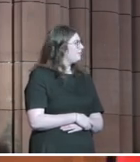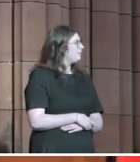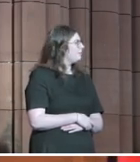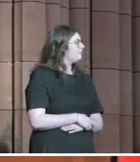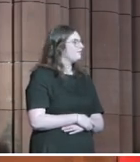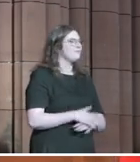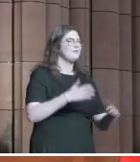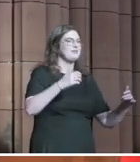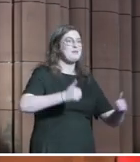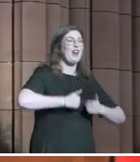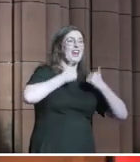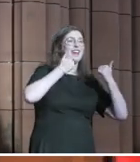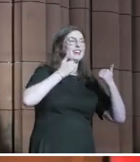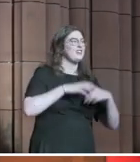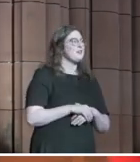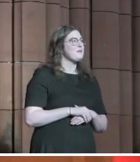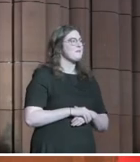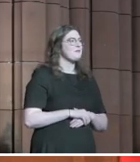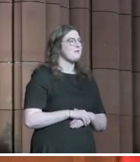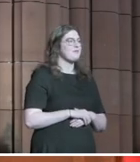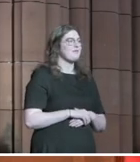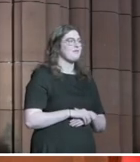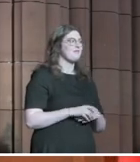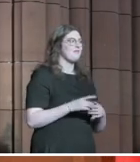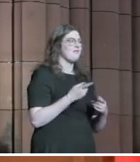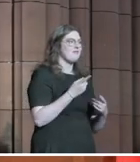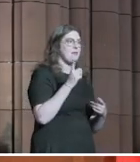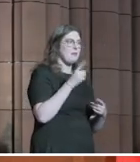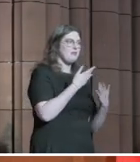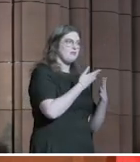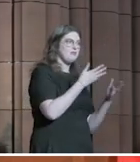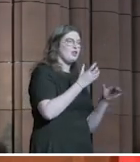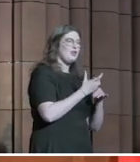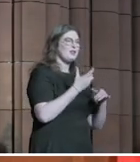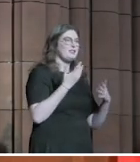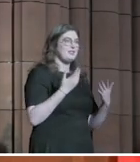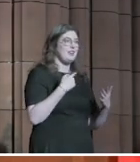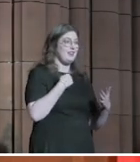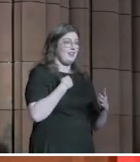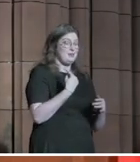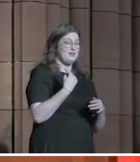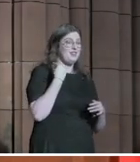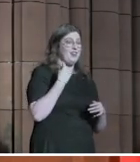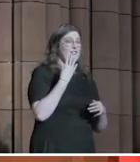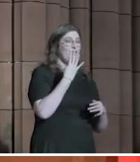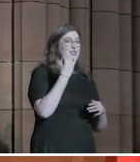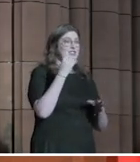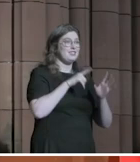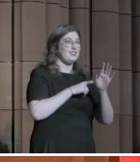Good morning everyone. To those graduating today, I sat where you are just over 36 years ago as you've just heard.